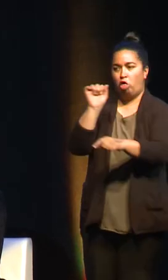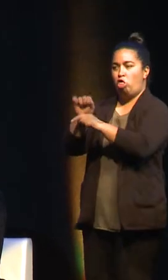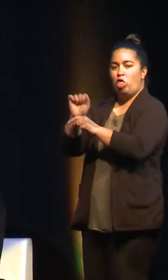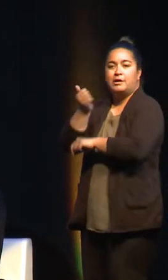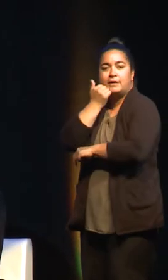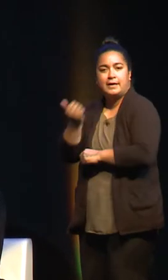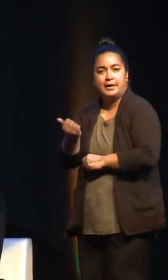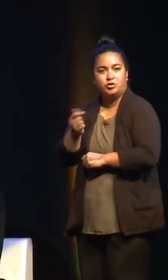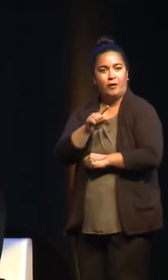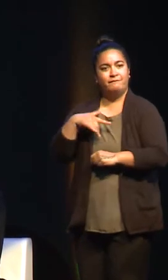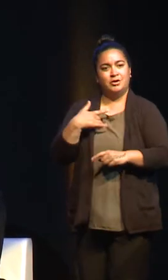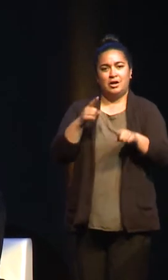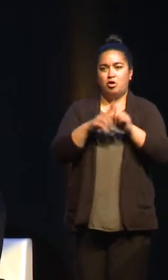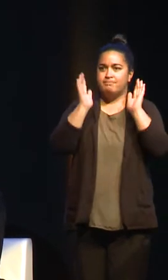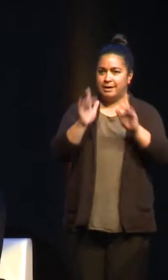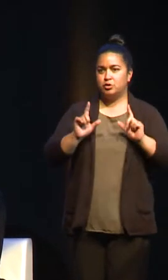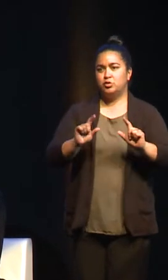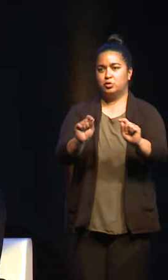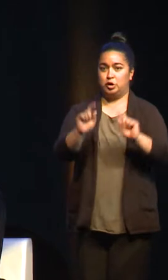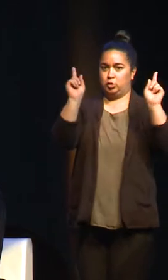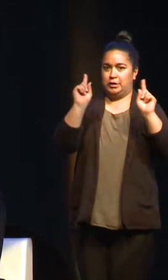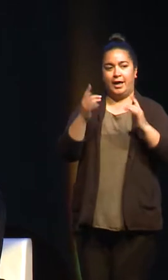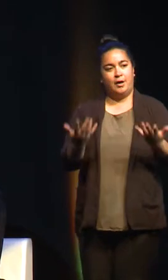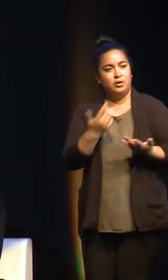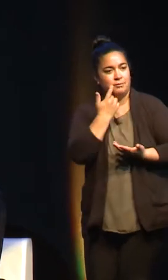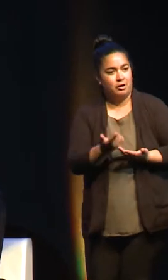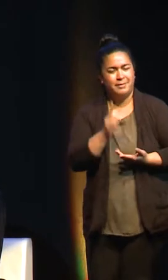like you've got to do this tomorrow, and actually you don't need to do the whole thing tomorrow,